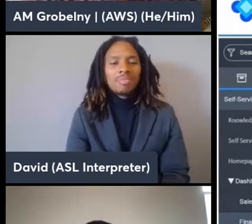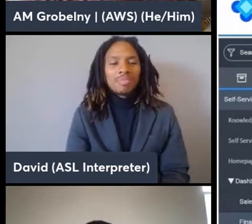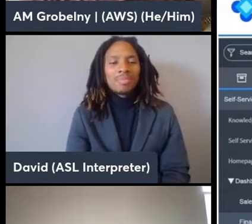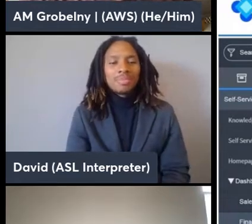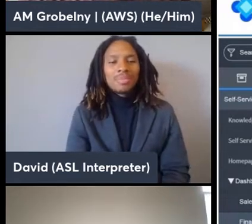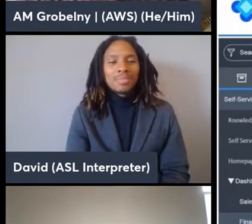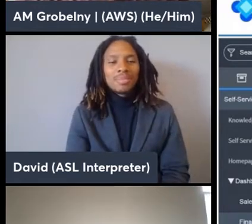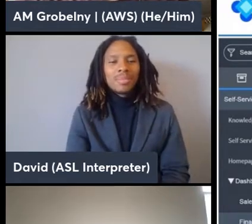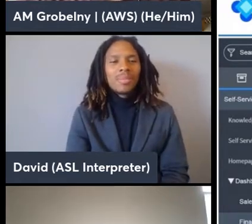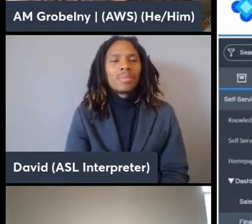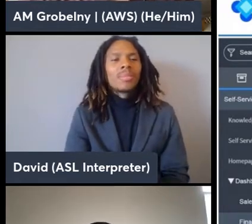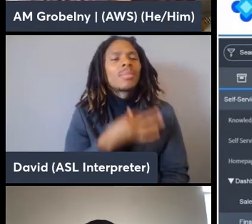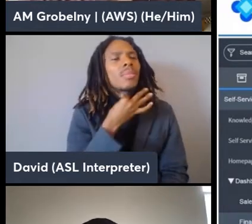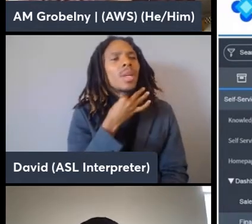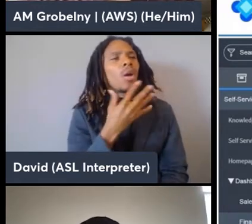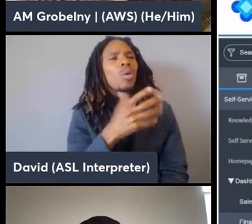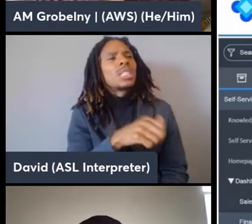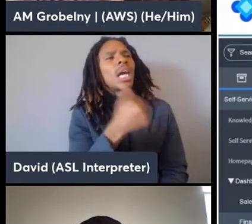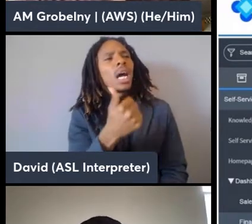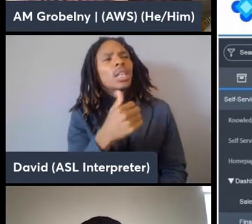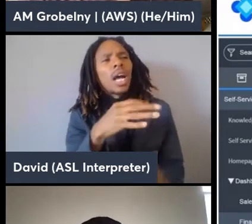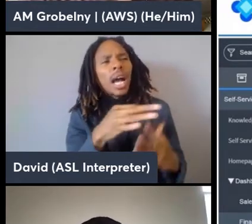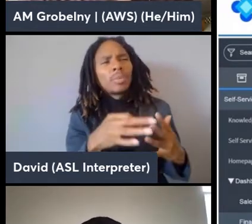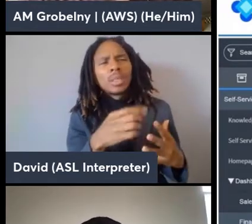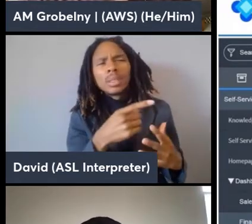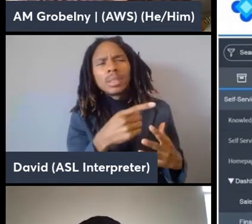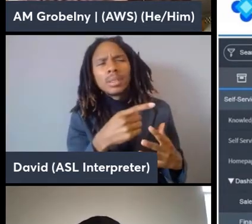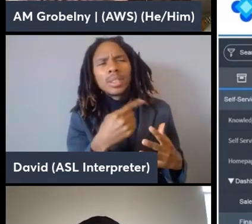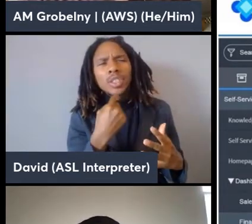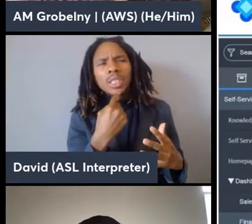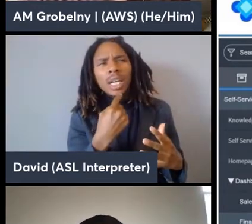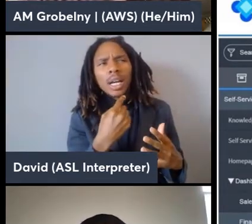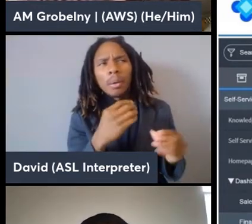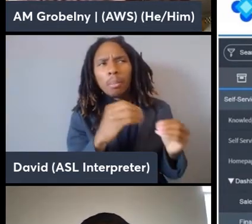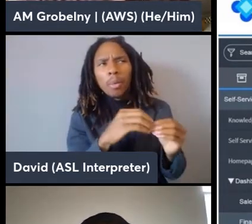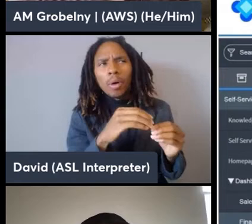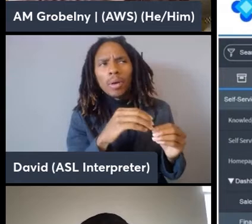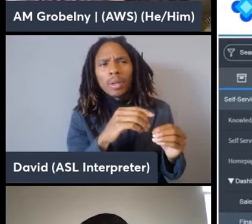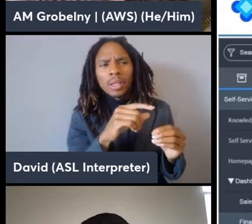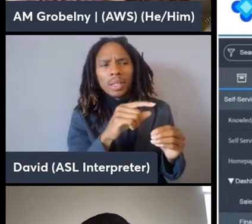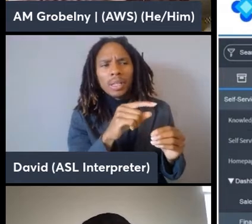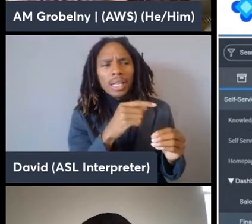What's the other option, Vijay? You said there was more than just clicking on the embed button.